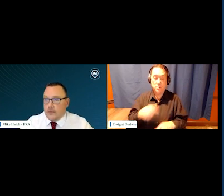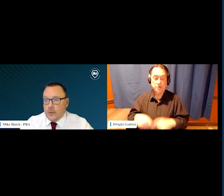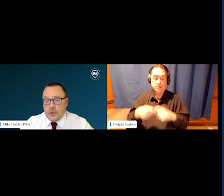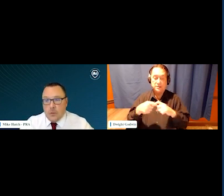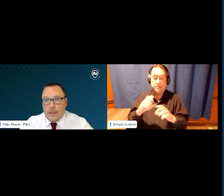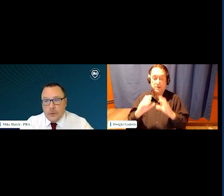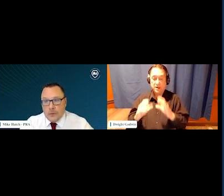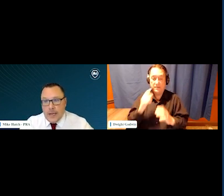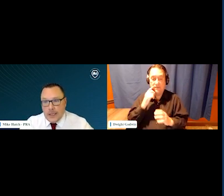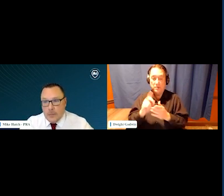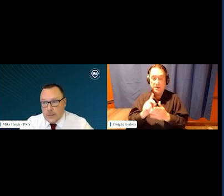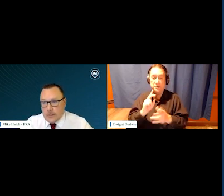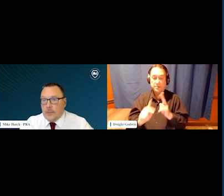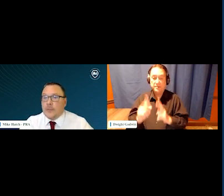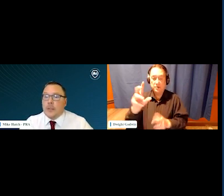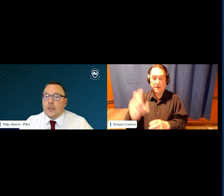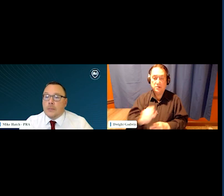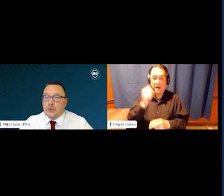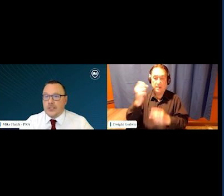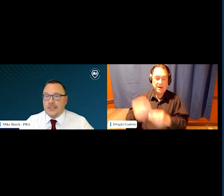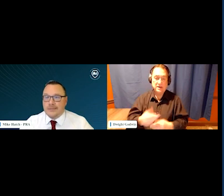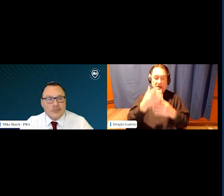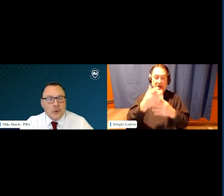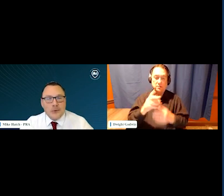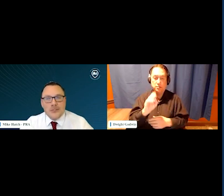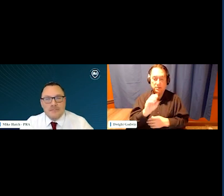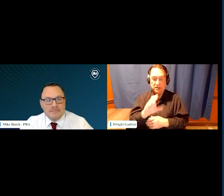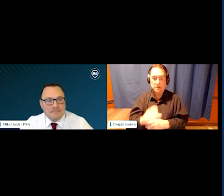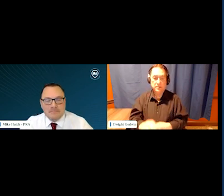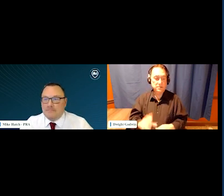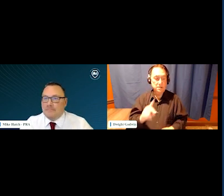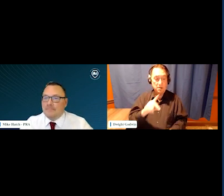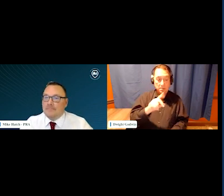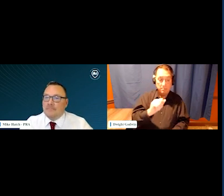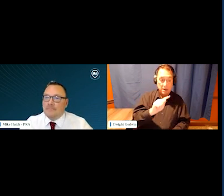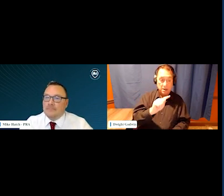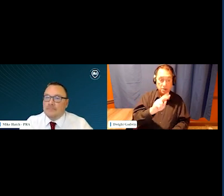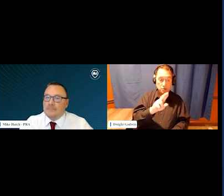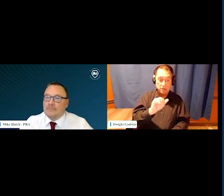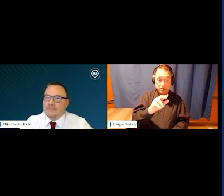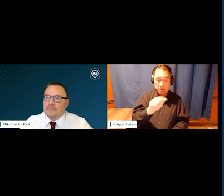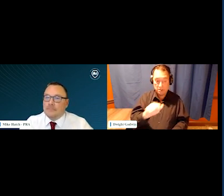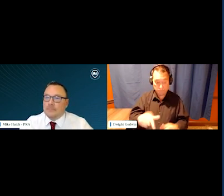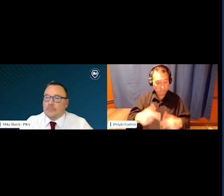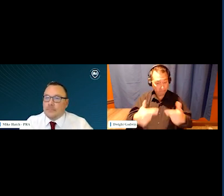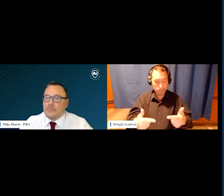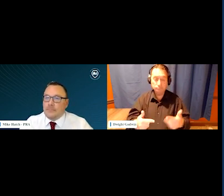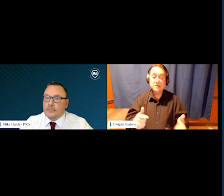for folks to grab those documents. Patricia, it's all yours. Thank you, everyone, for attending today,